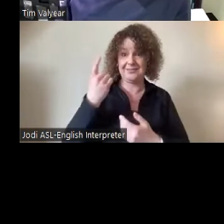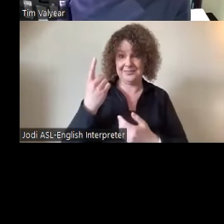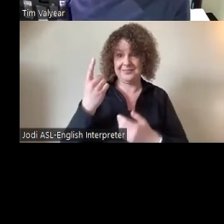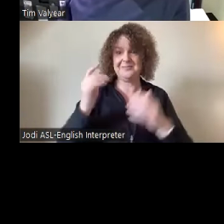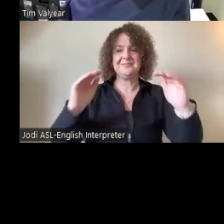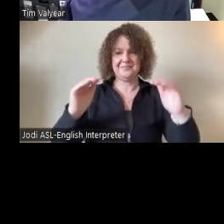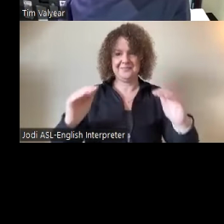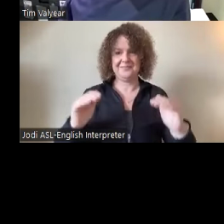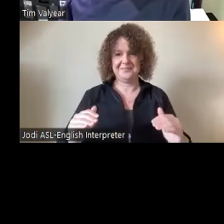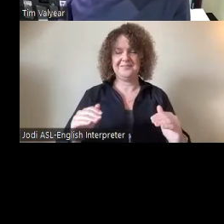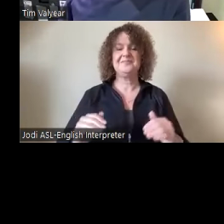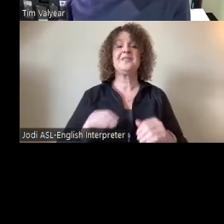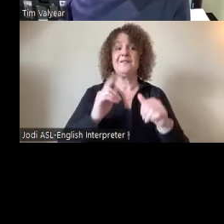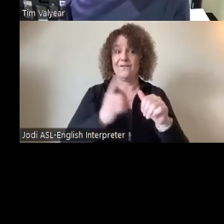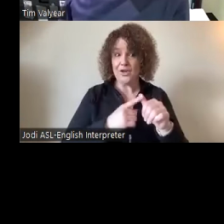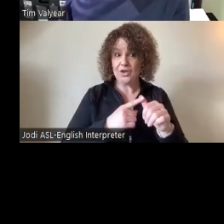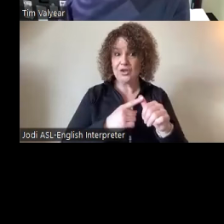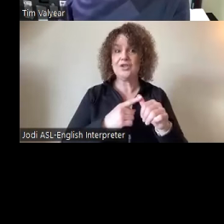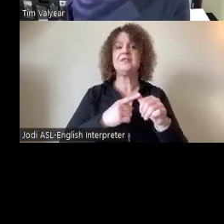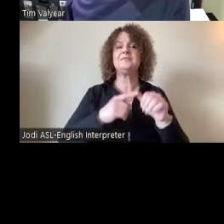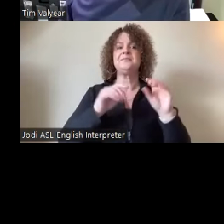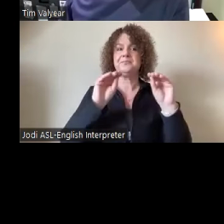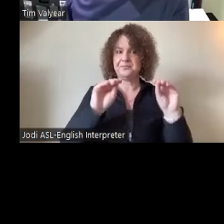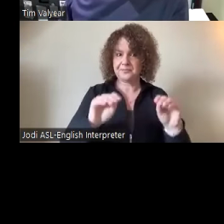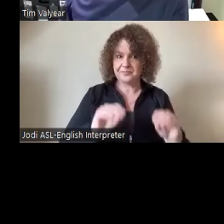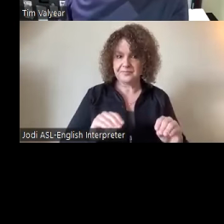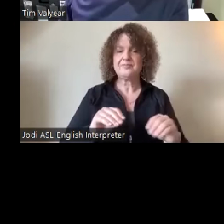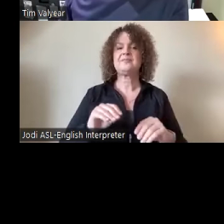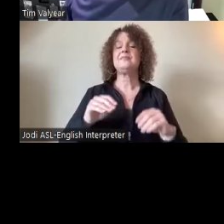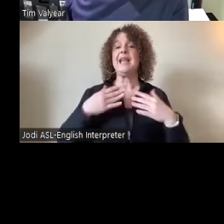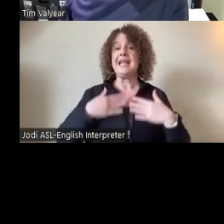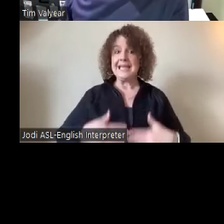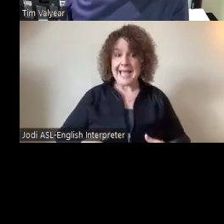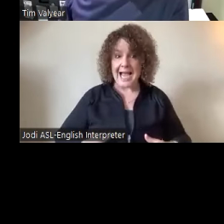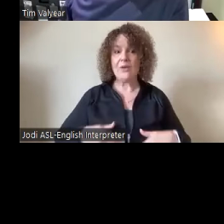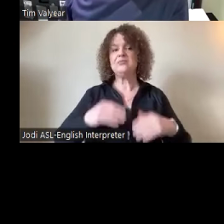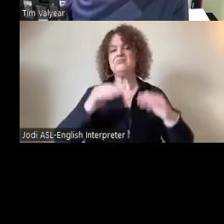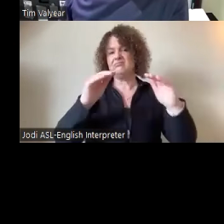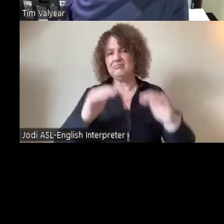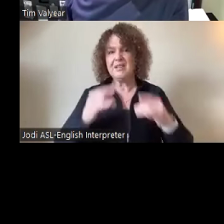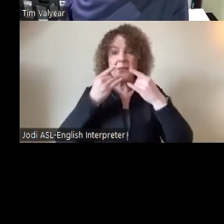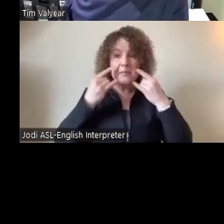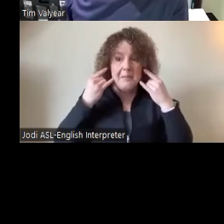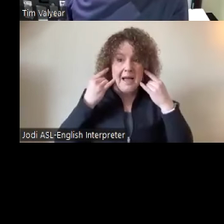hands, take off gown, wash hands, take off goggles wash hands, take off your mask, wash your hands.